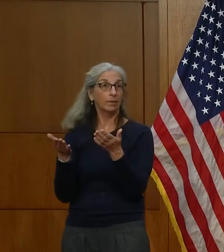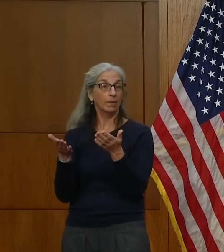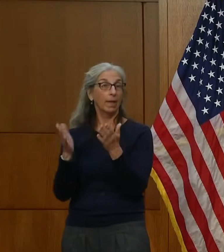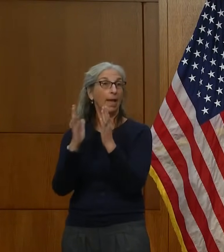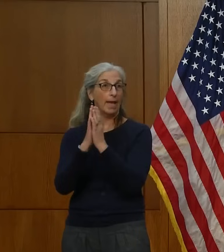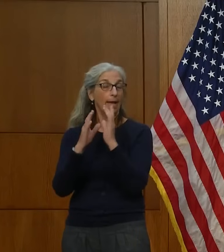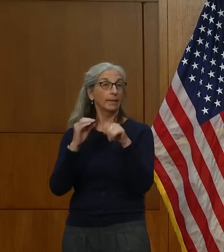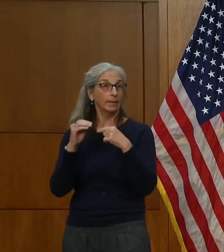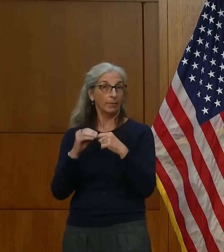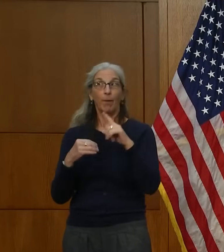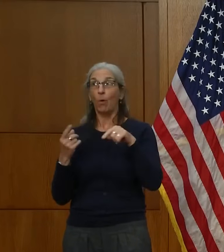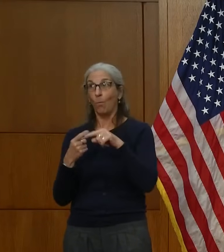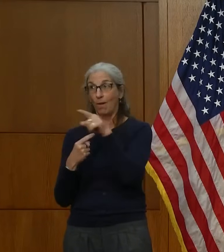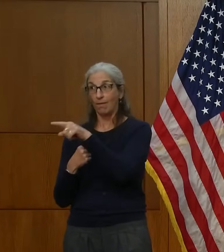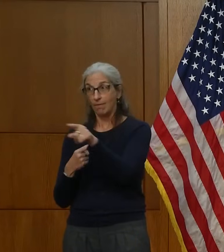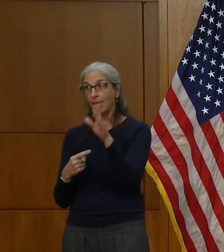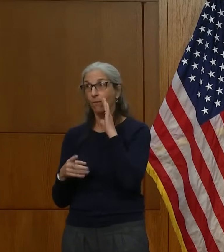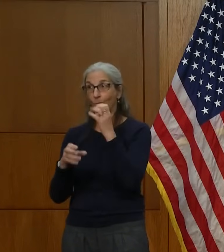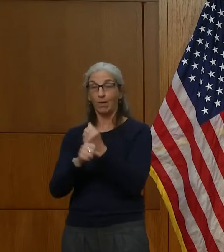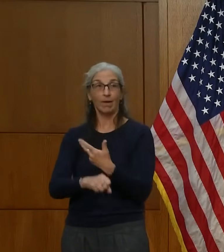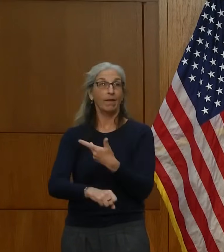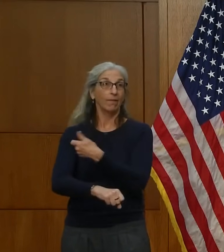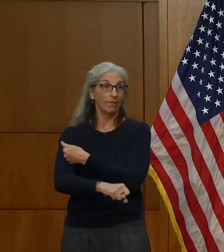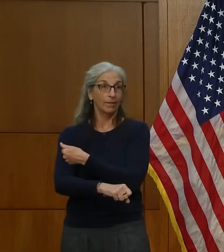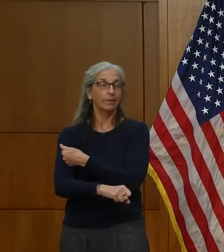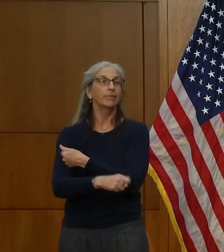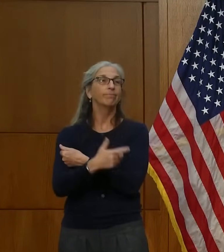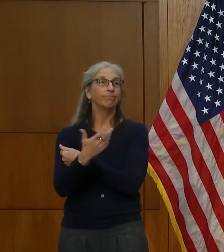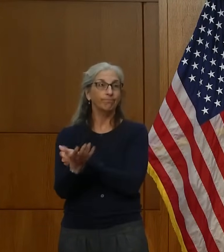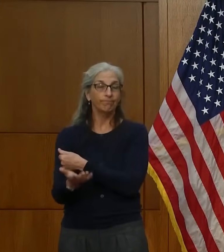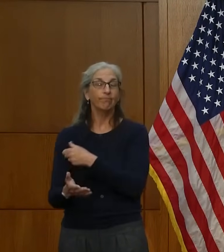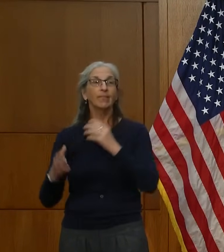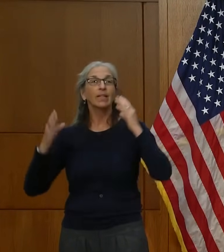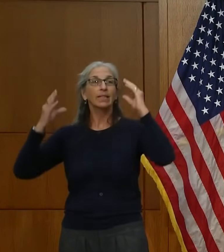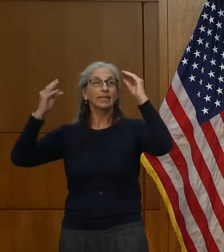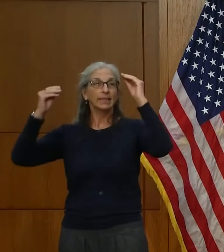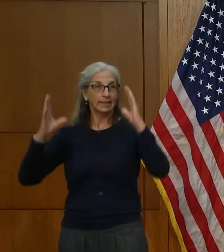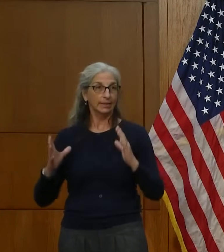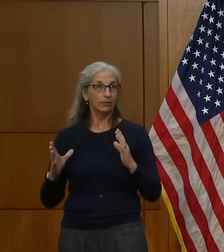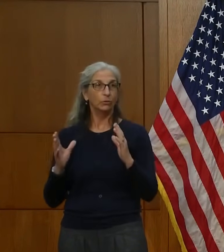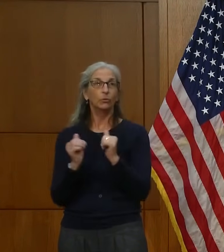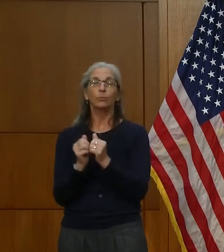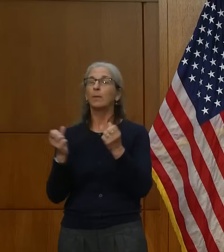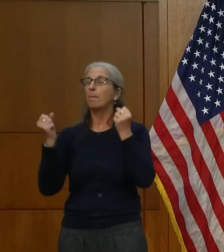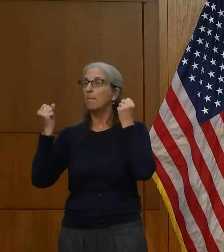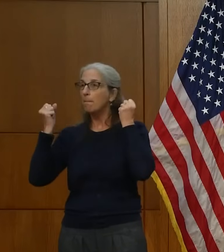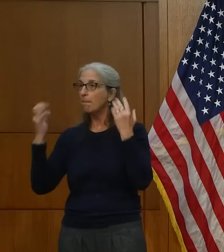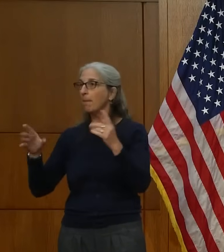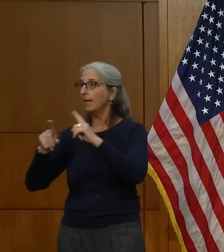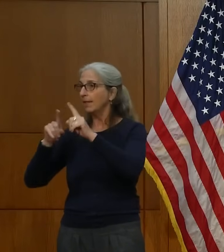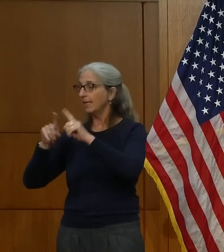APPRECIATE THE QUESTION THAT QUESTION WAS OUR TEACHERS REQUESTS AND ARE ASKING ABOUT WHEN THEY WILL RECEIVE THE